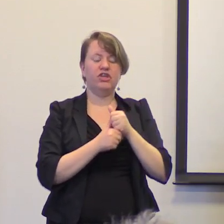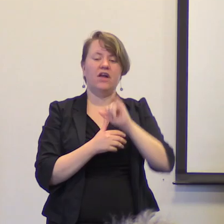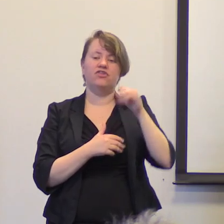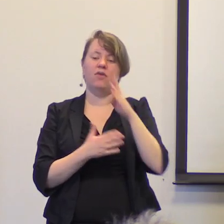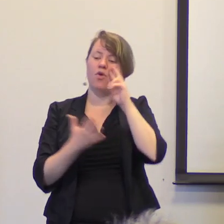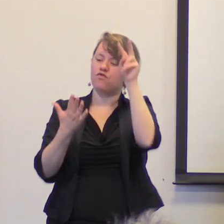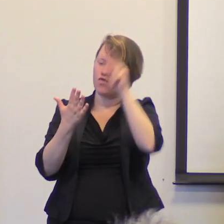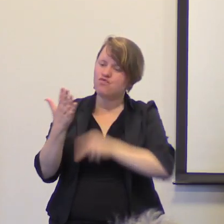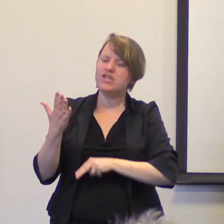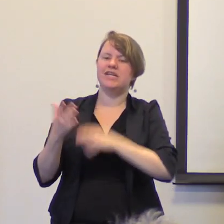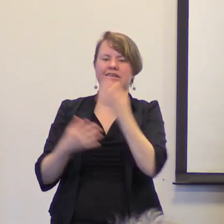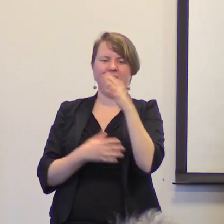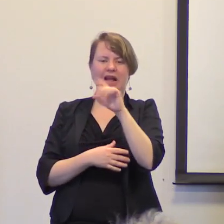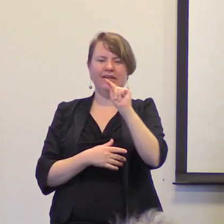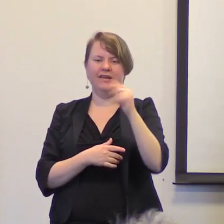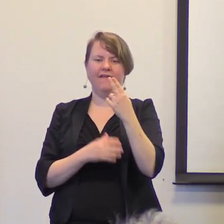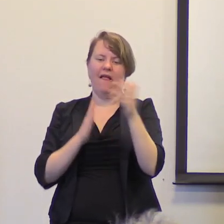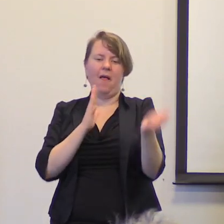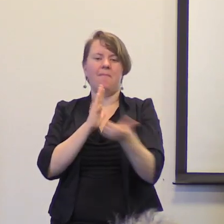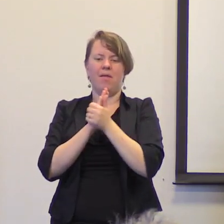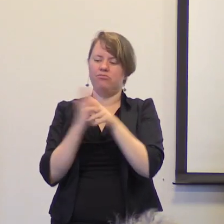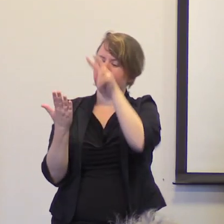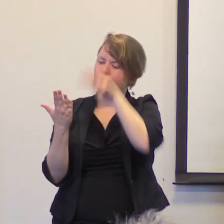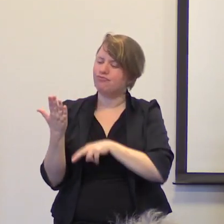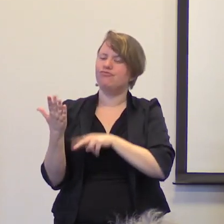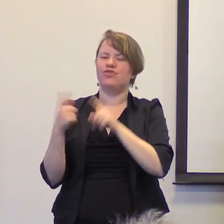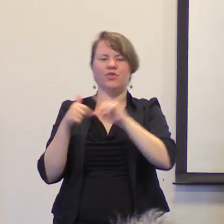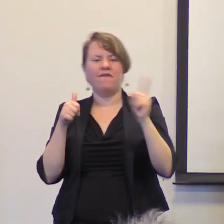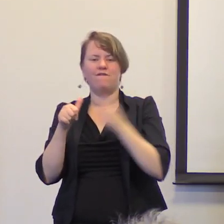gave women the right to vote--in Congress because she was the first woman.